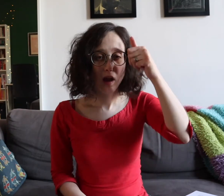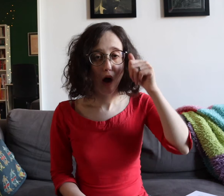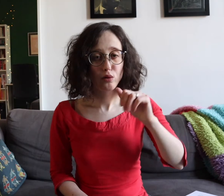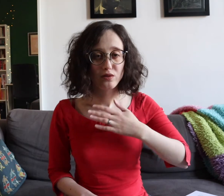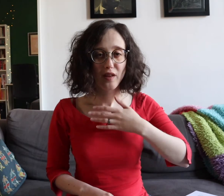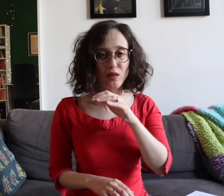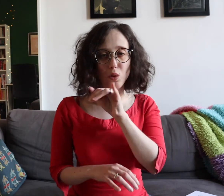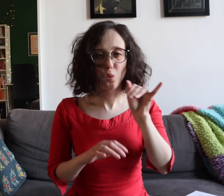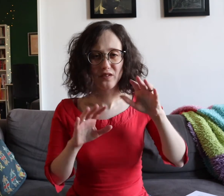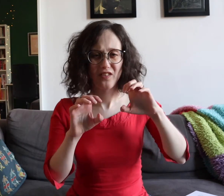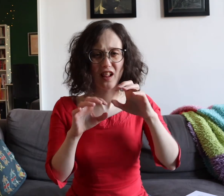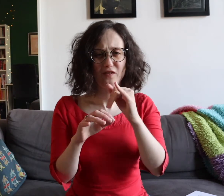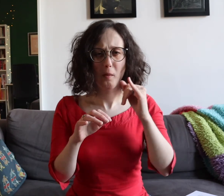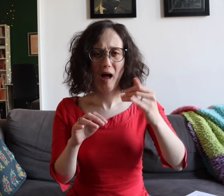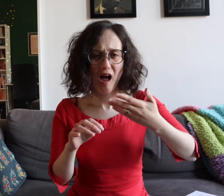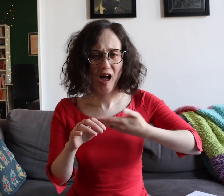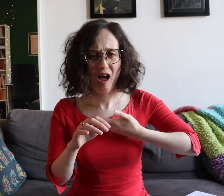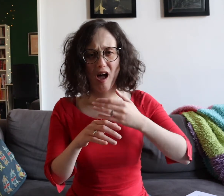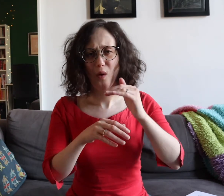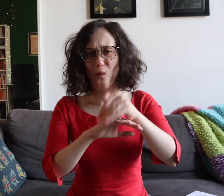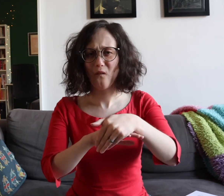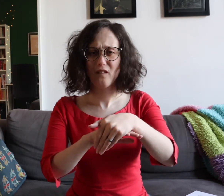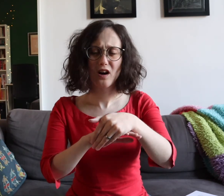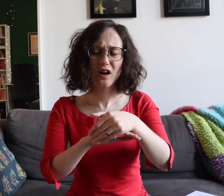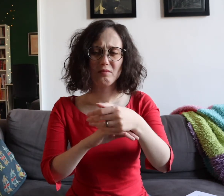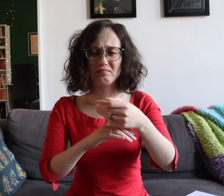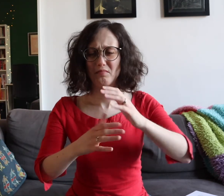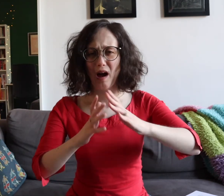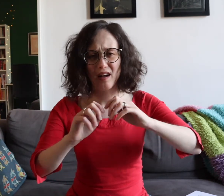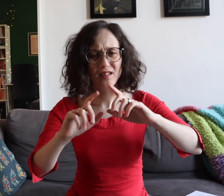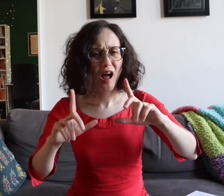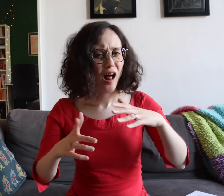They never received a lot of information about sign languages etc...